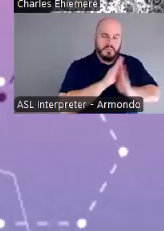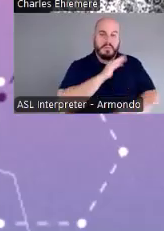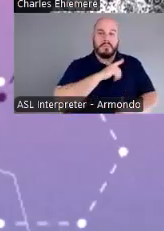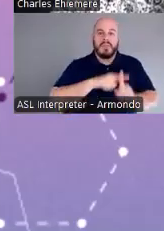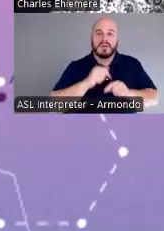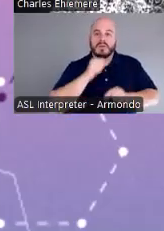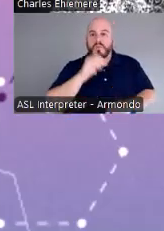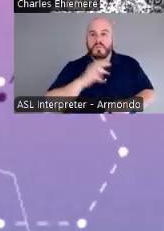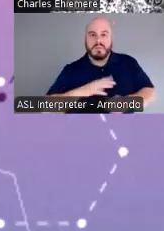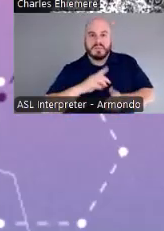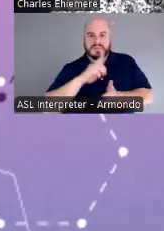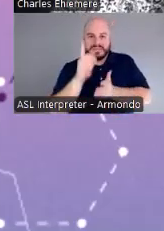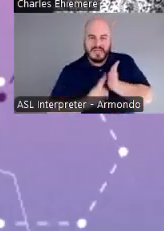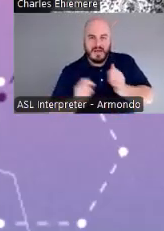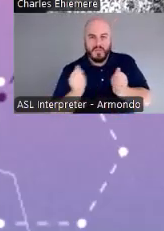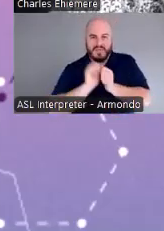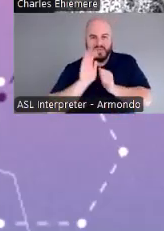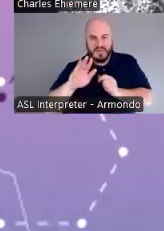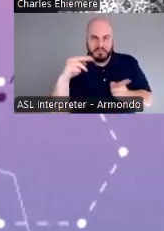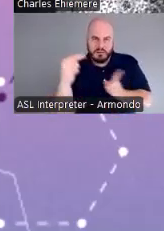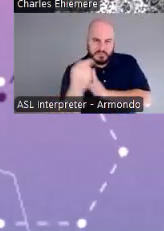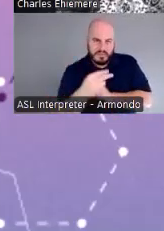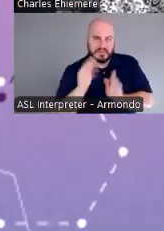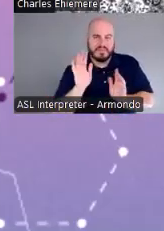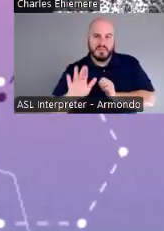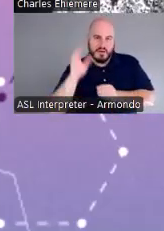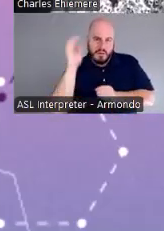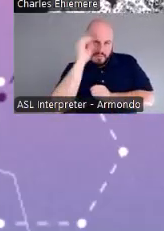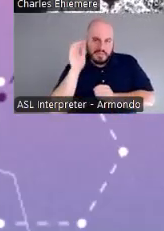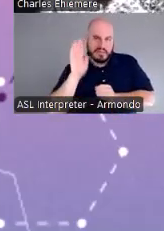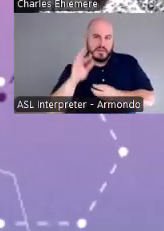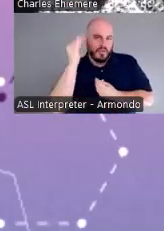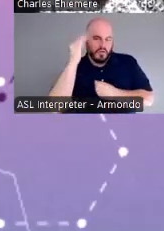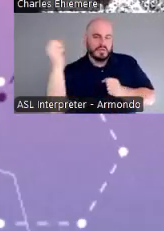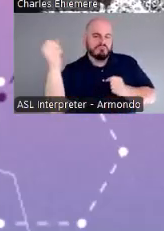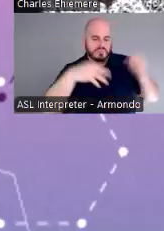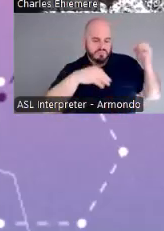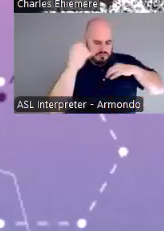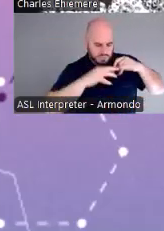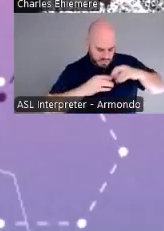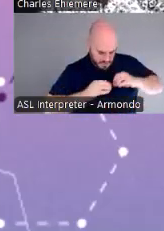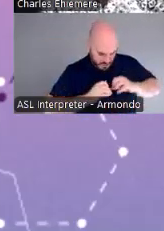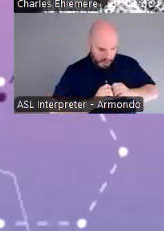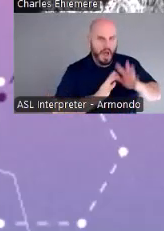it was health workers that link actually